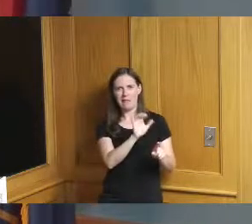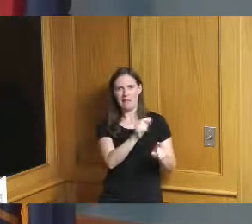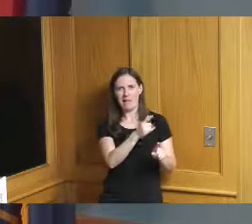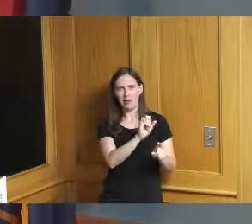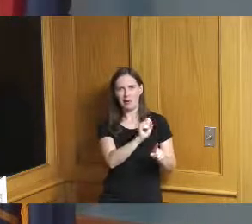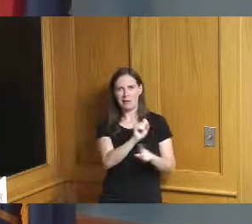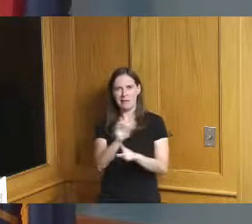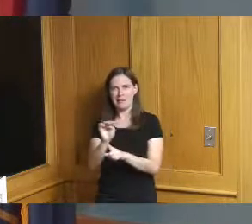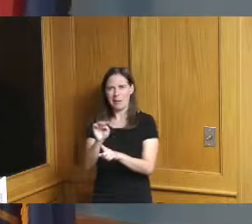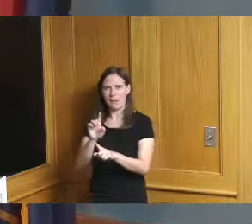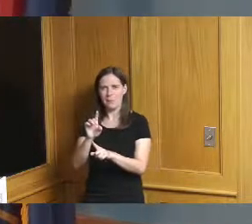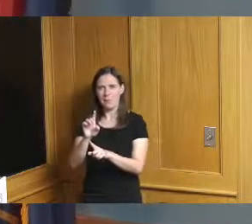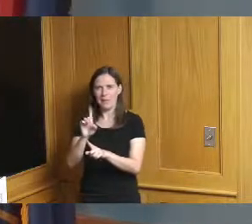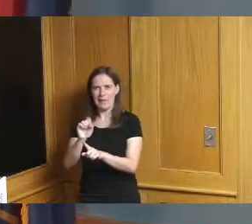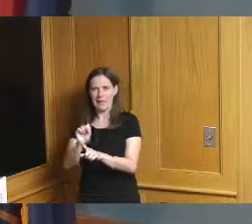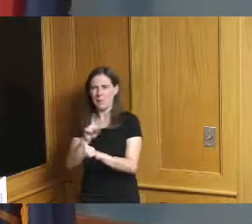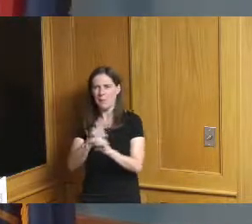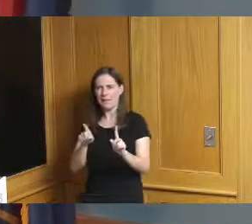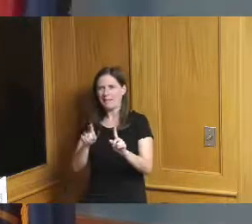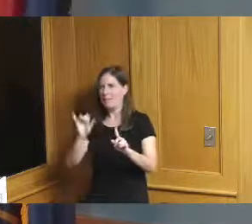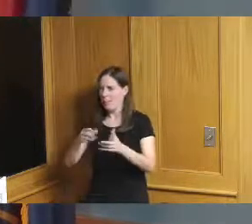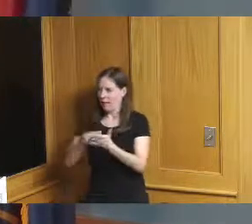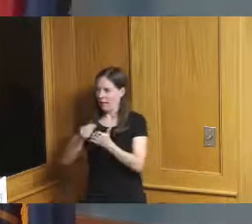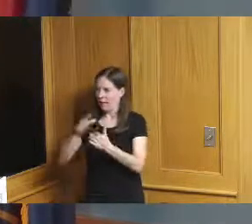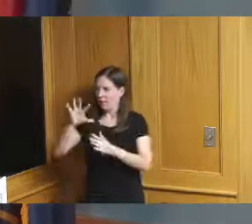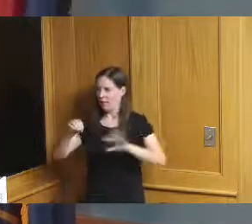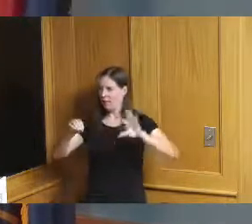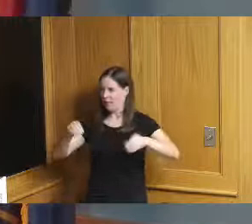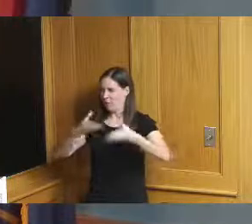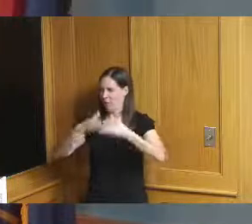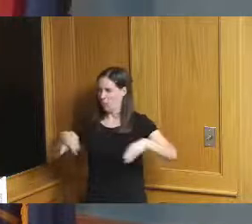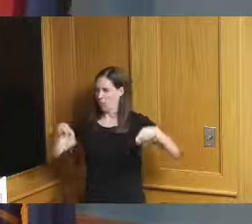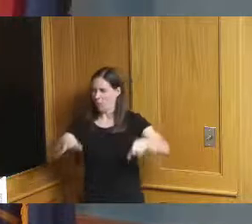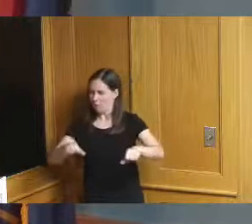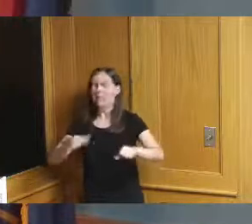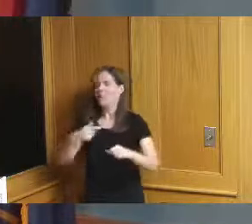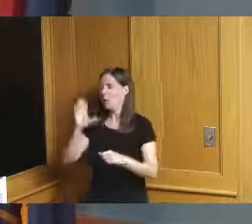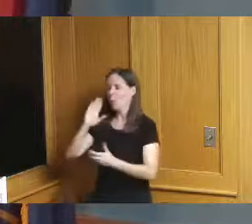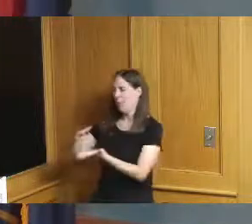split on the money so we'll talk another time I'm sure I've talked to Jeff about it but uh